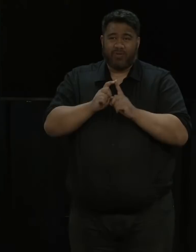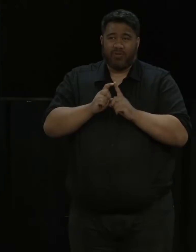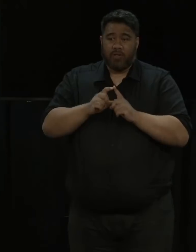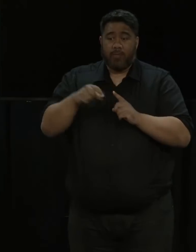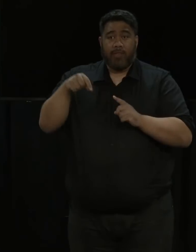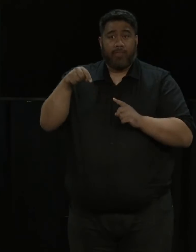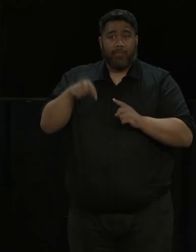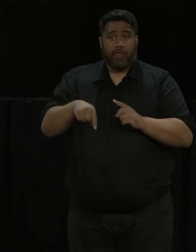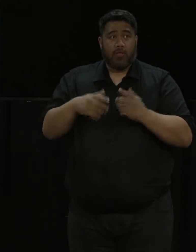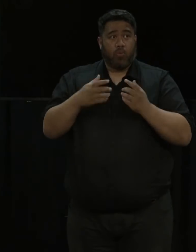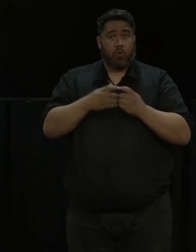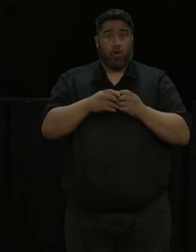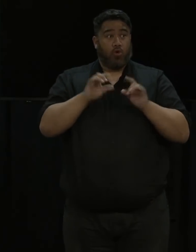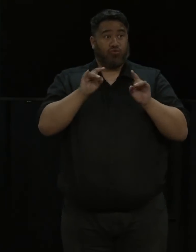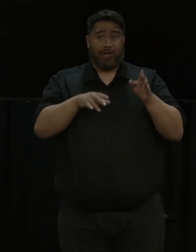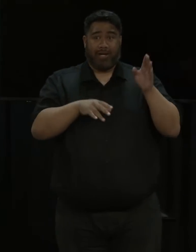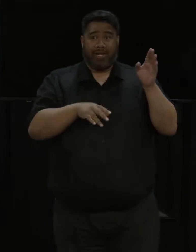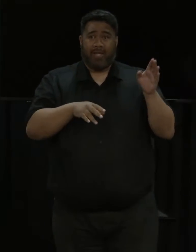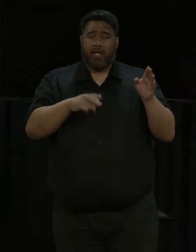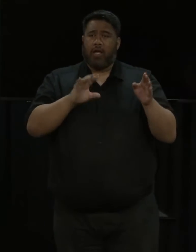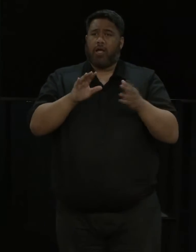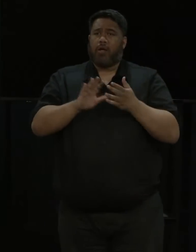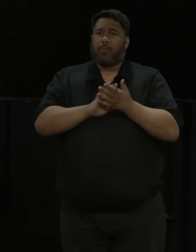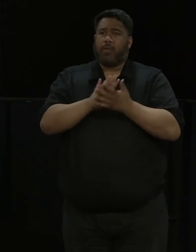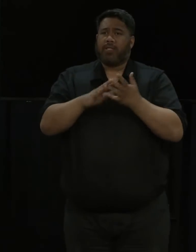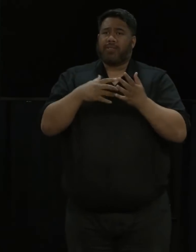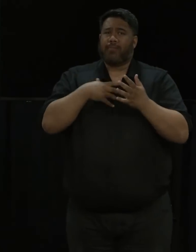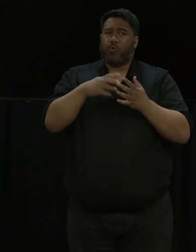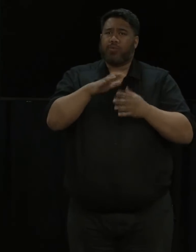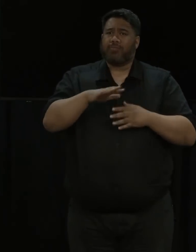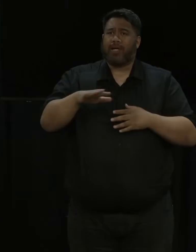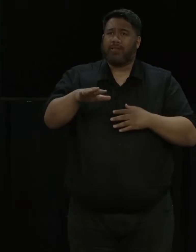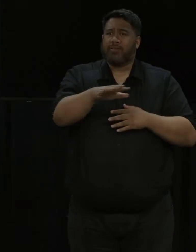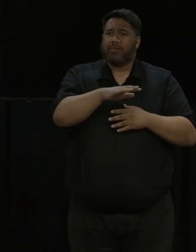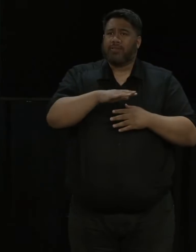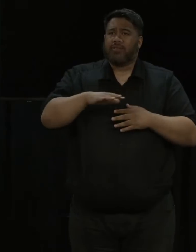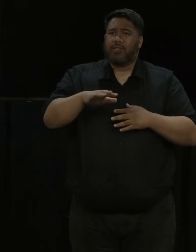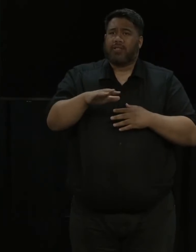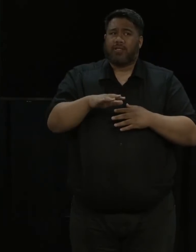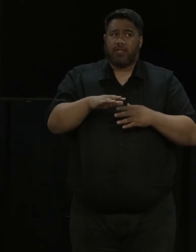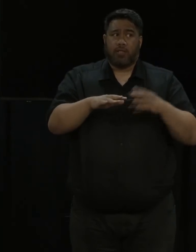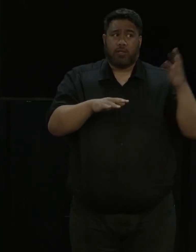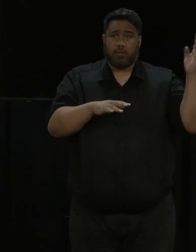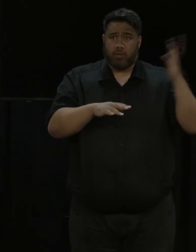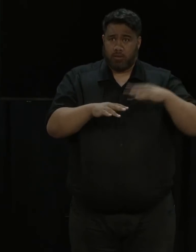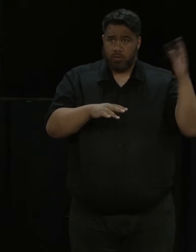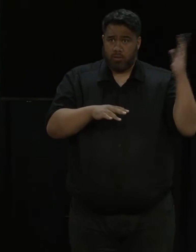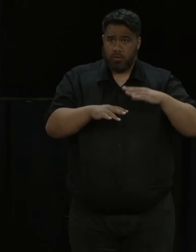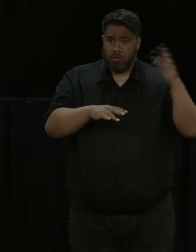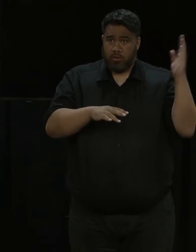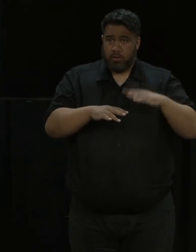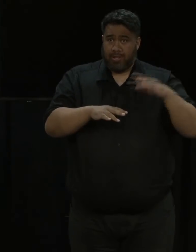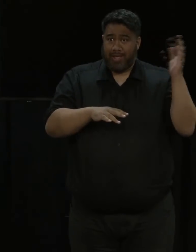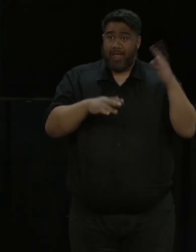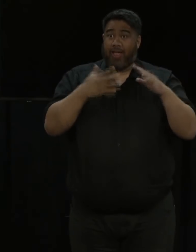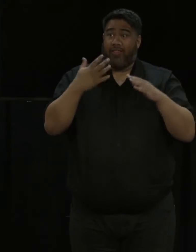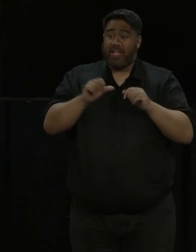Whenever we've at requirements around MiQ when we make judgements about who is more valid, who has more valid reason to travel than others, it throws up a whole host of issues. What this will do around